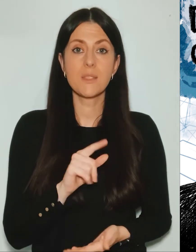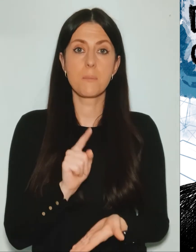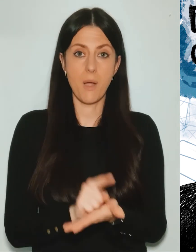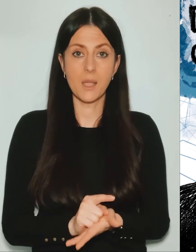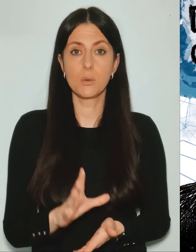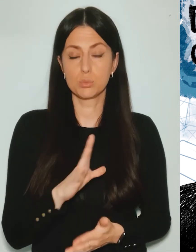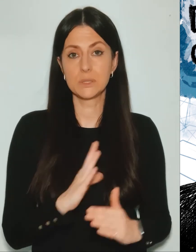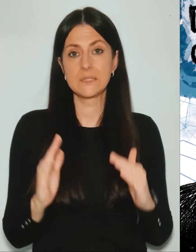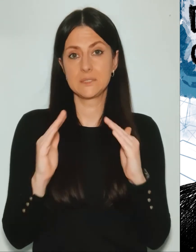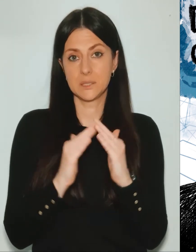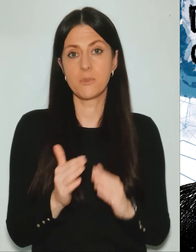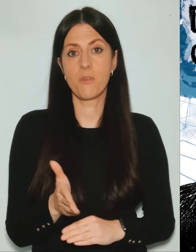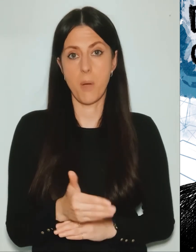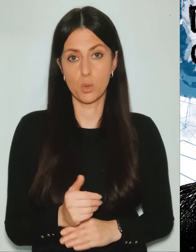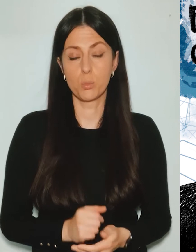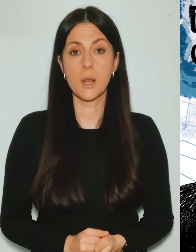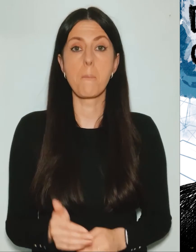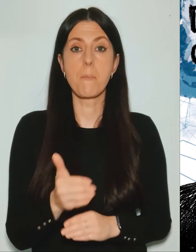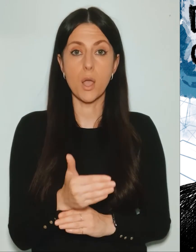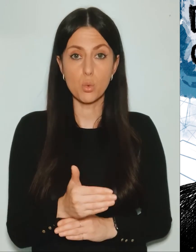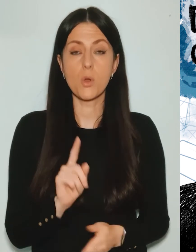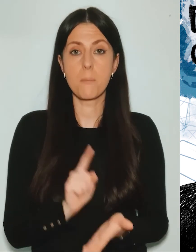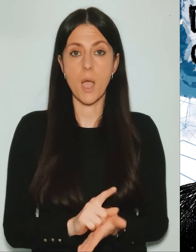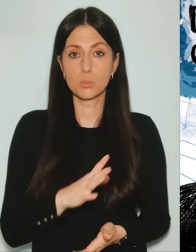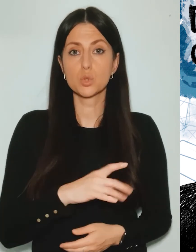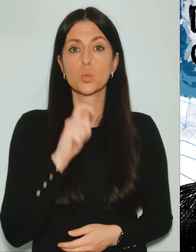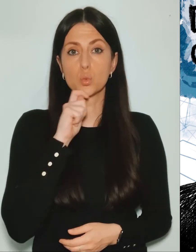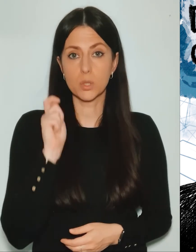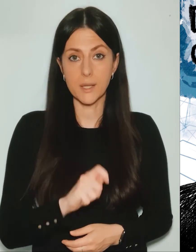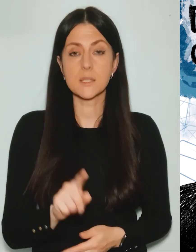Mariupol has to be Ukrainian, it has to return home.